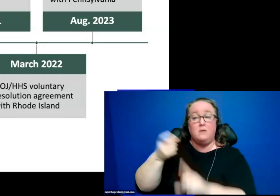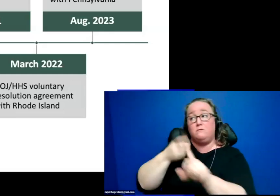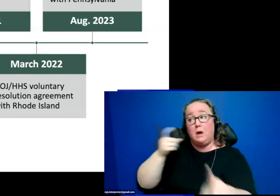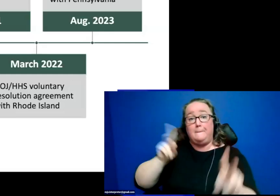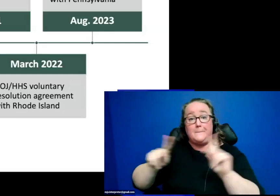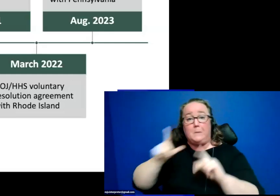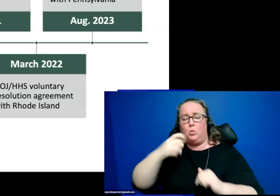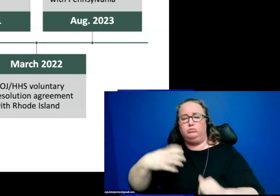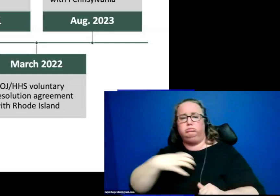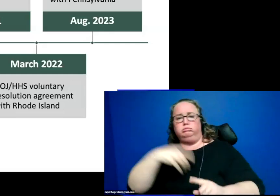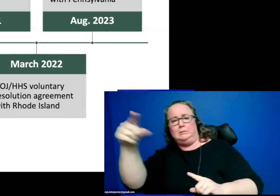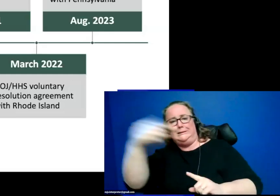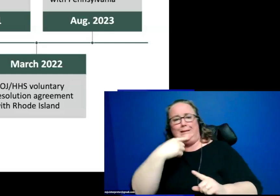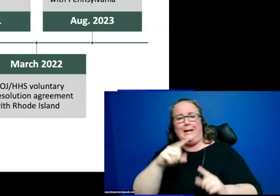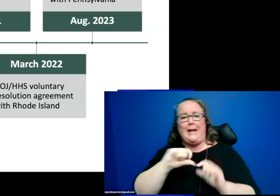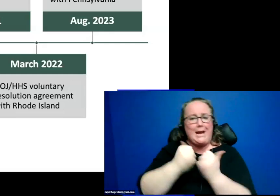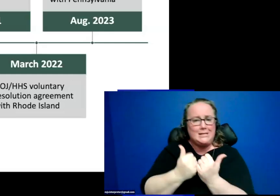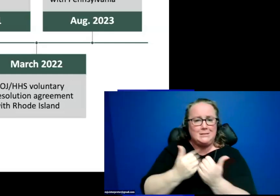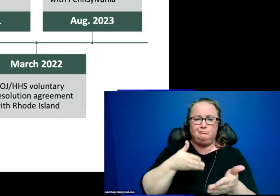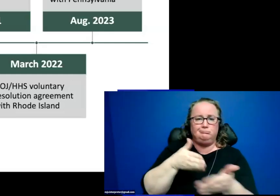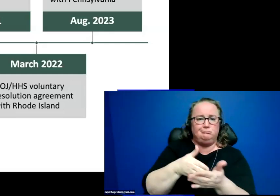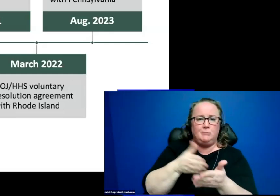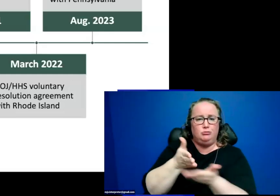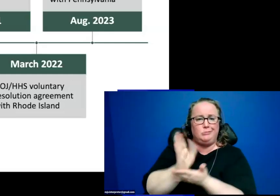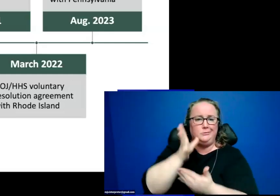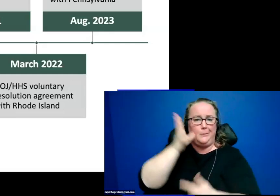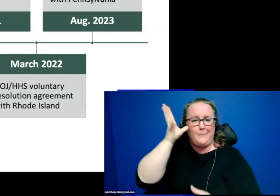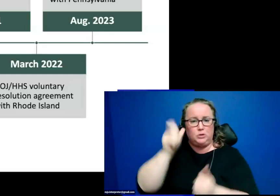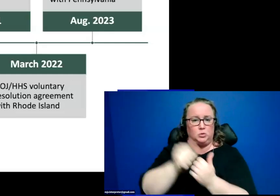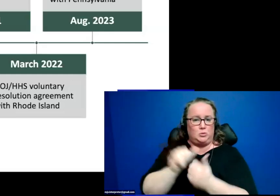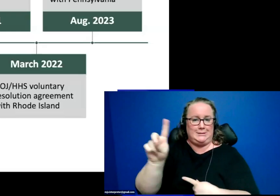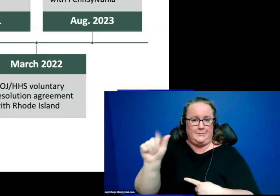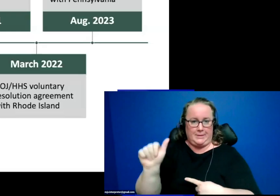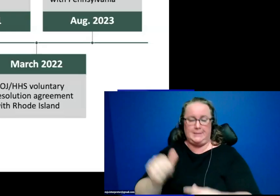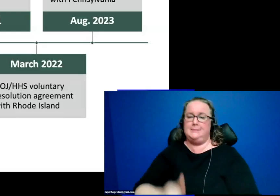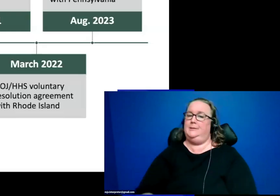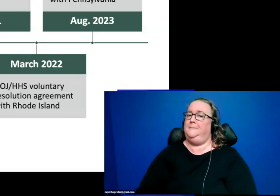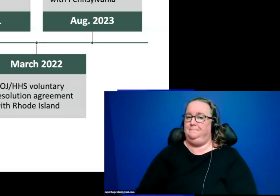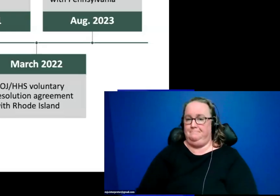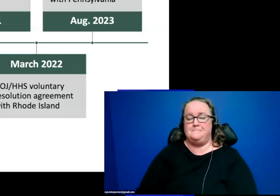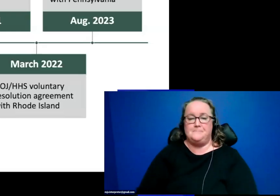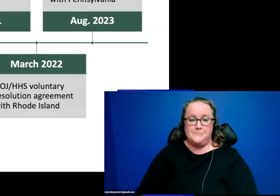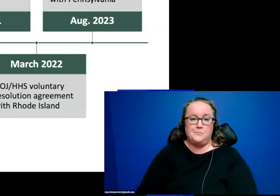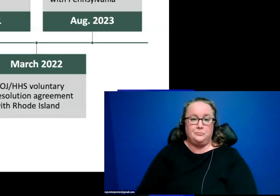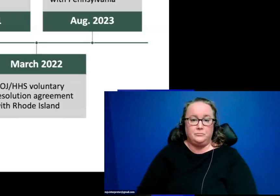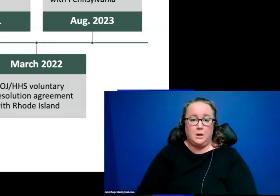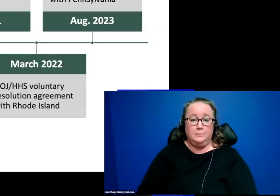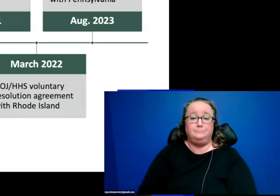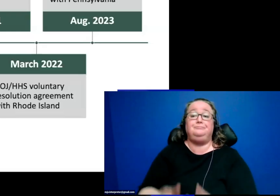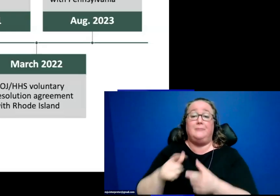the agencies were violating the rights of parents with disabilities. In November of 2020,